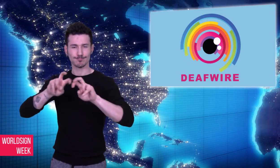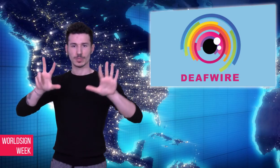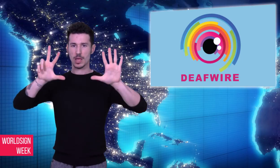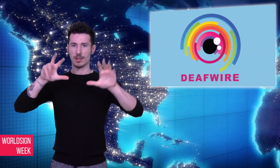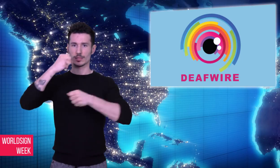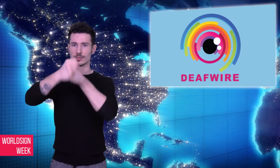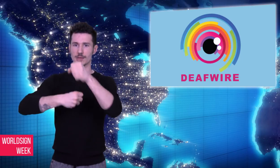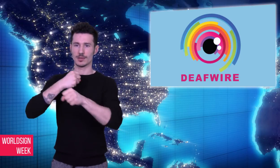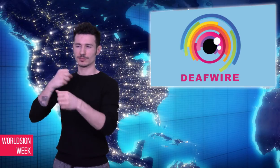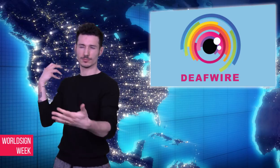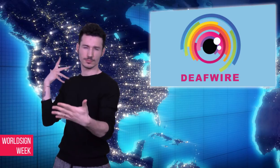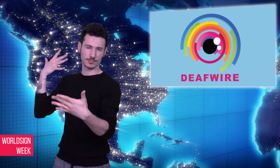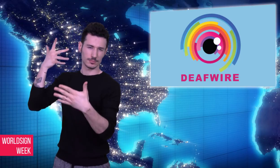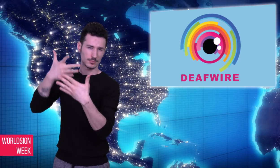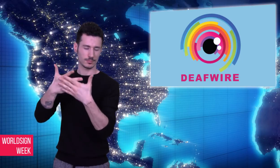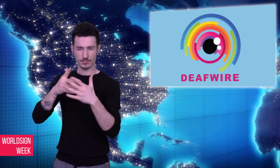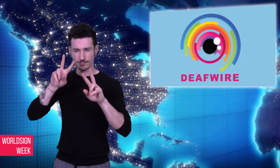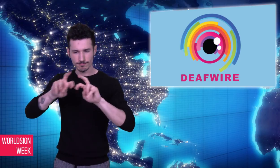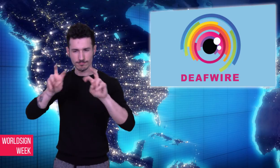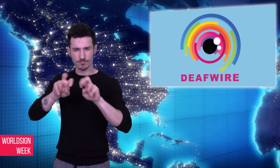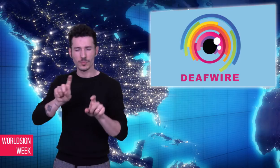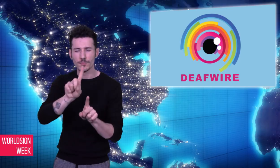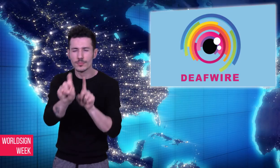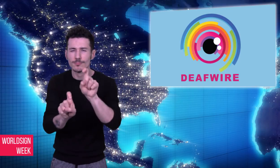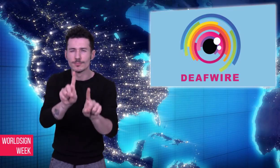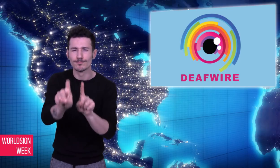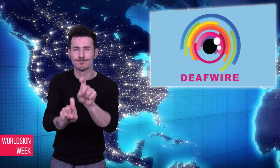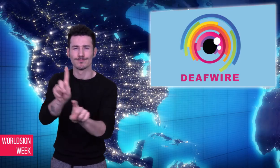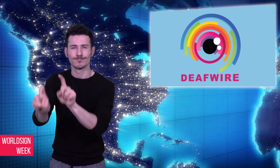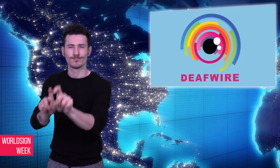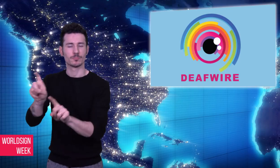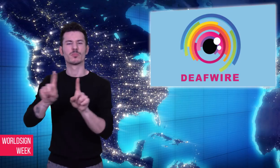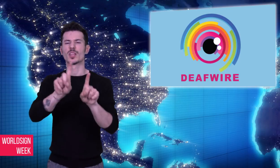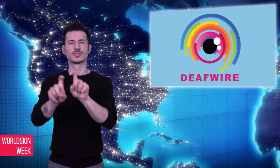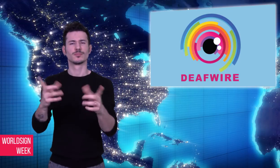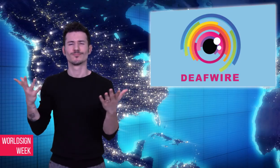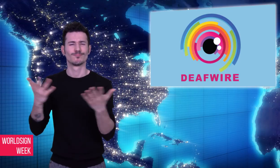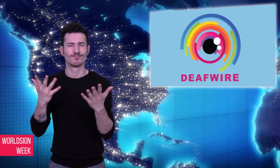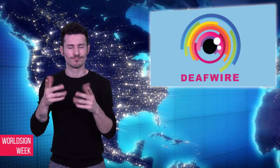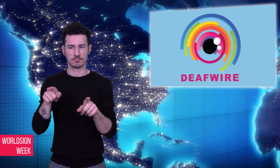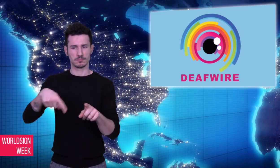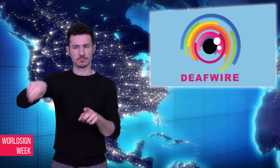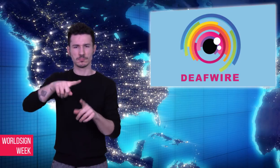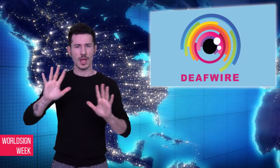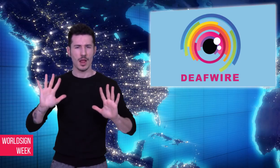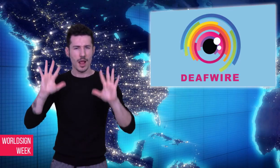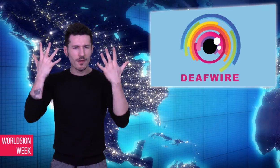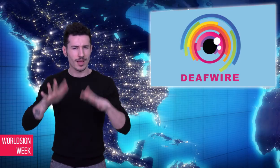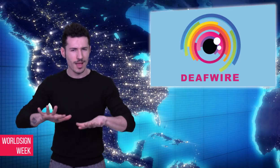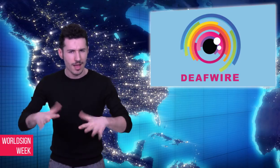lifestyles, hearing status and number of